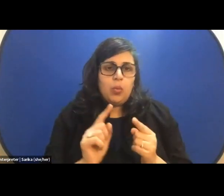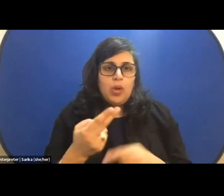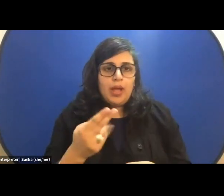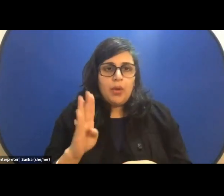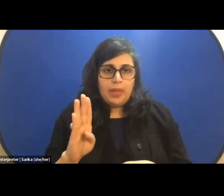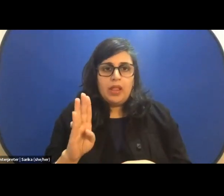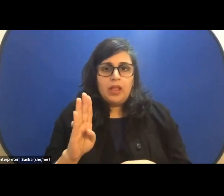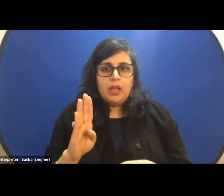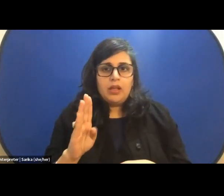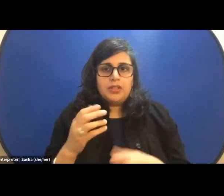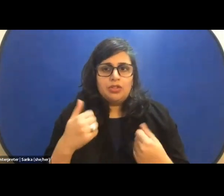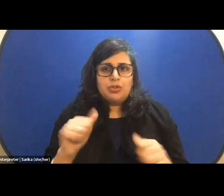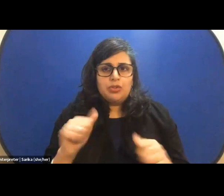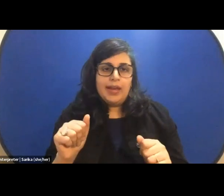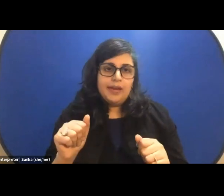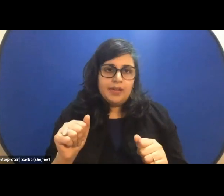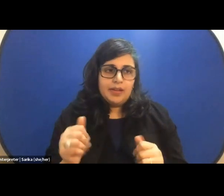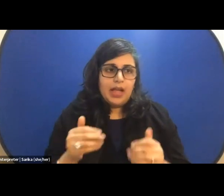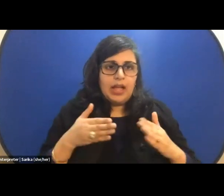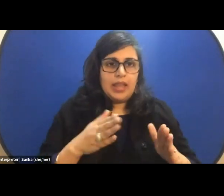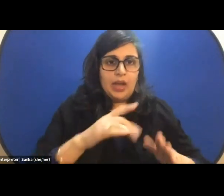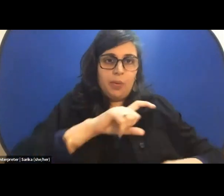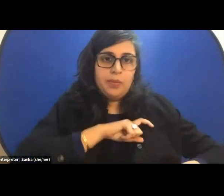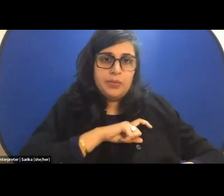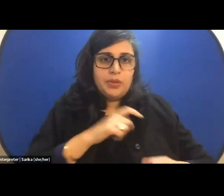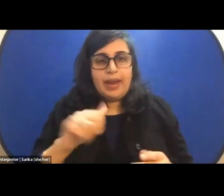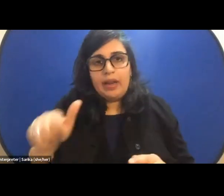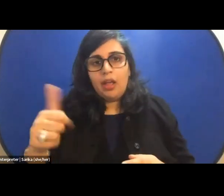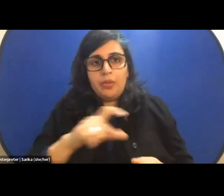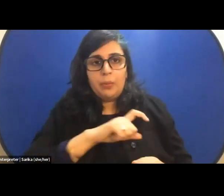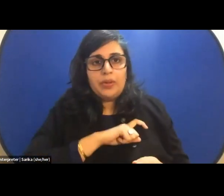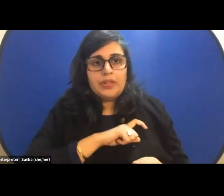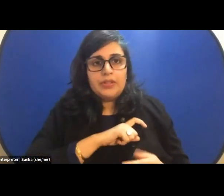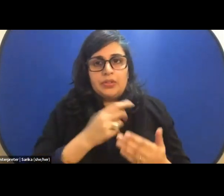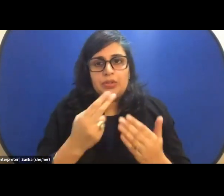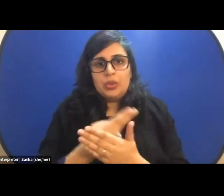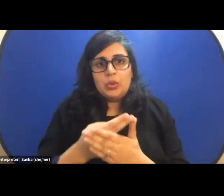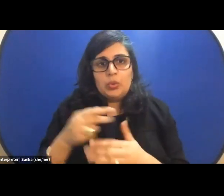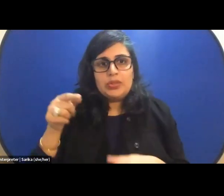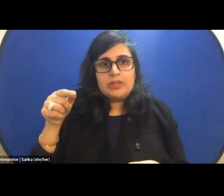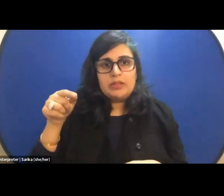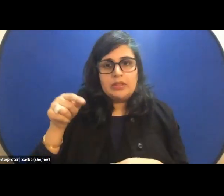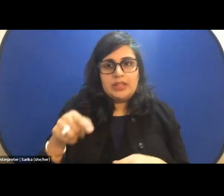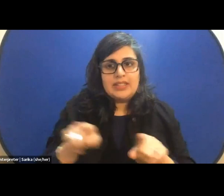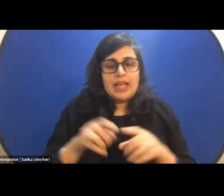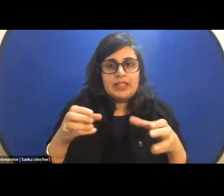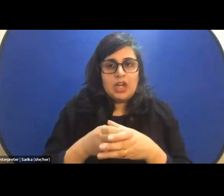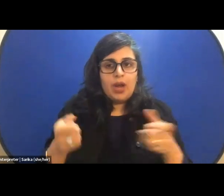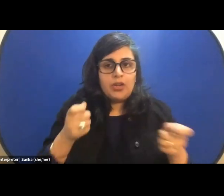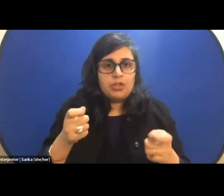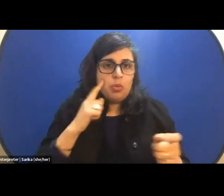crowd control. We definitely should not be watering down any other House Bill to try to